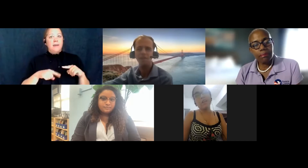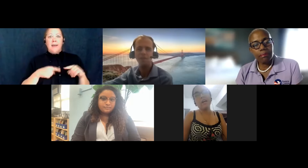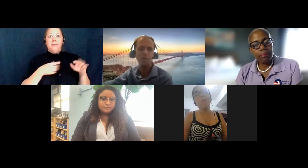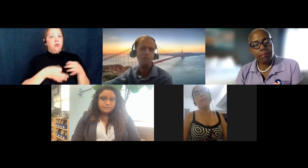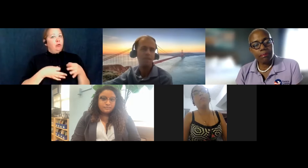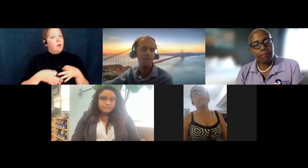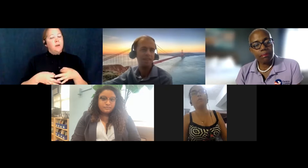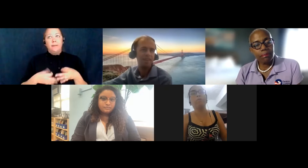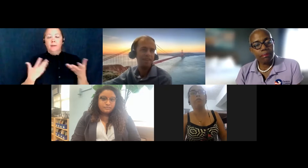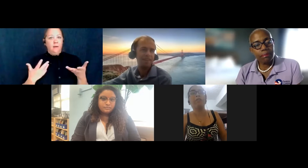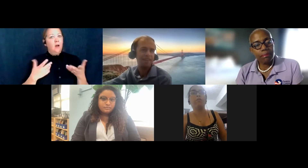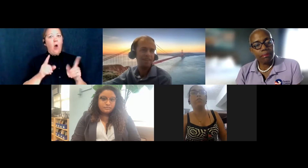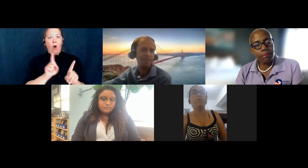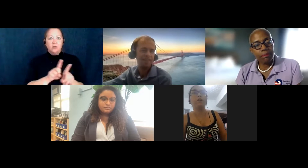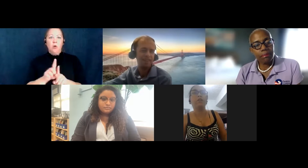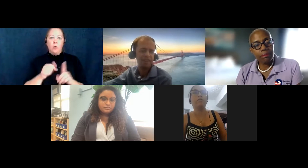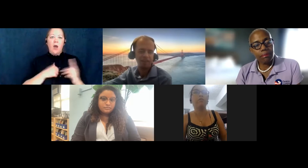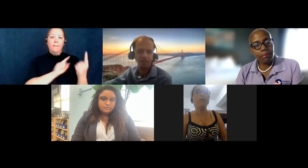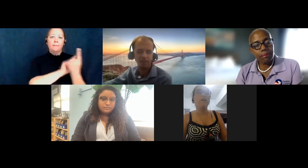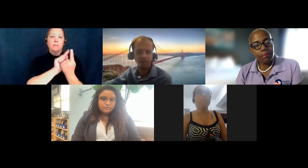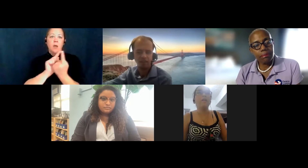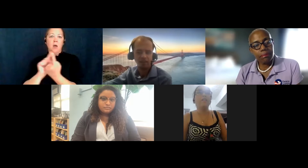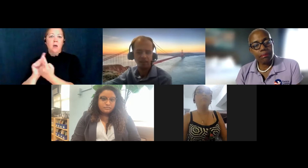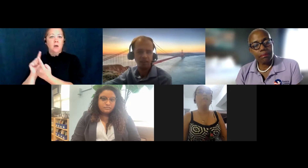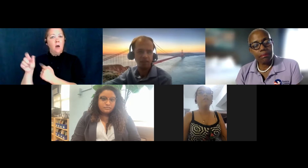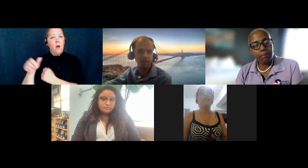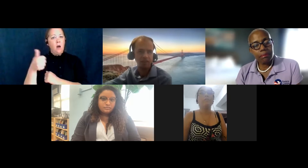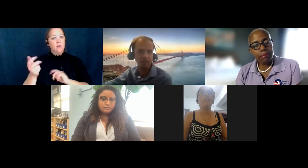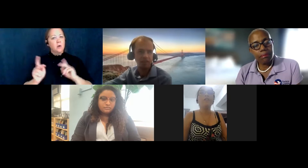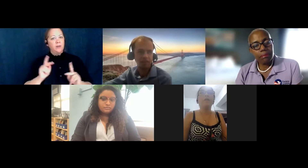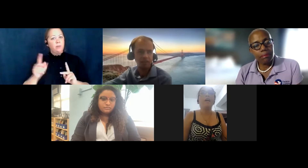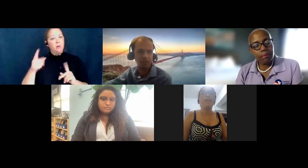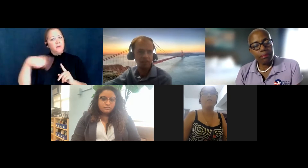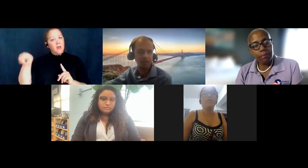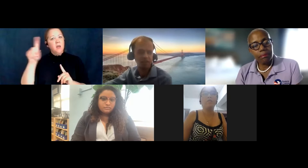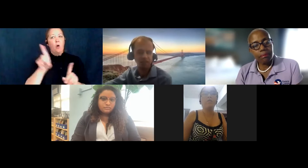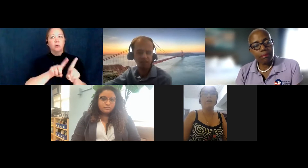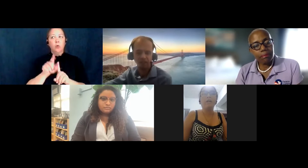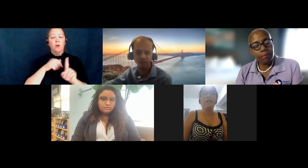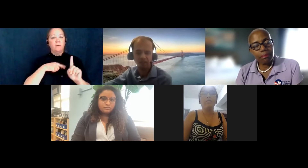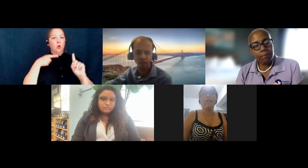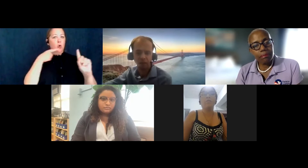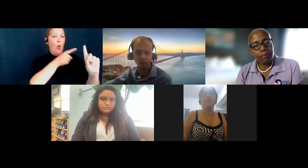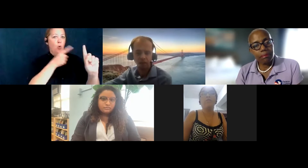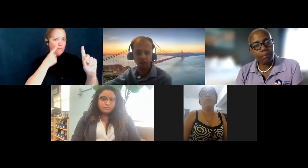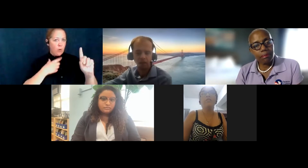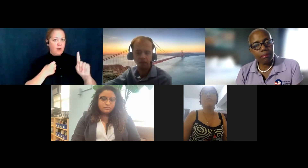I met other people that want to make a difference and make an impact. I felt it was so useful.